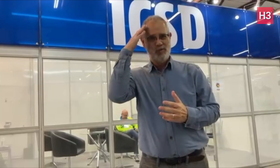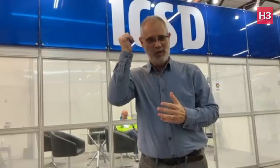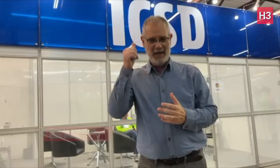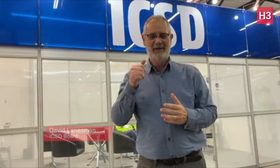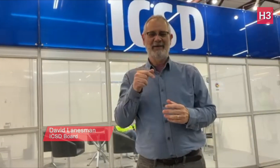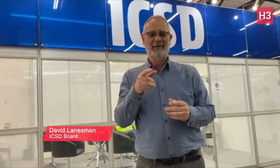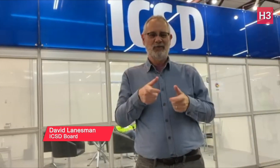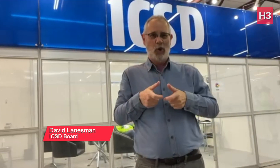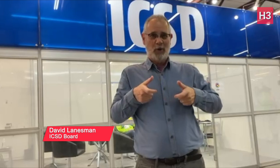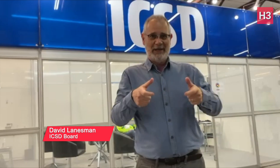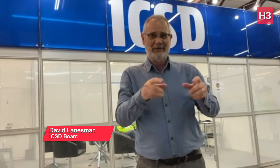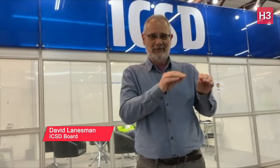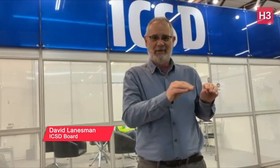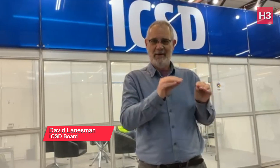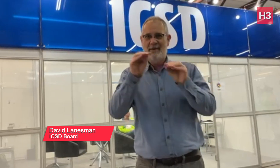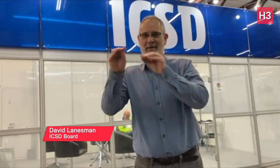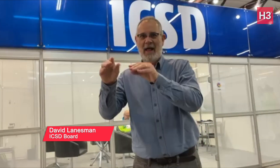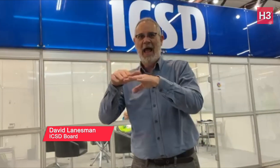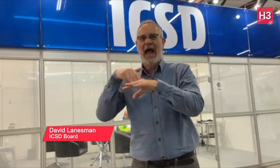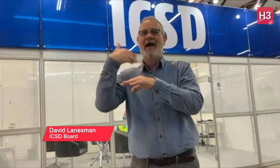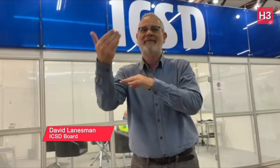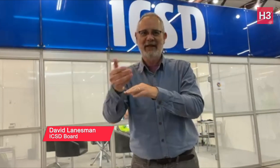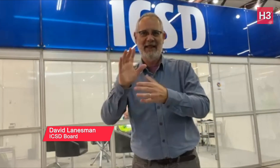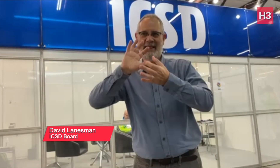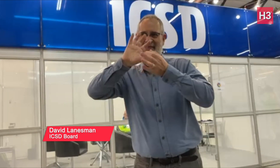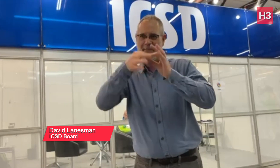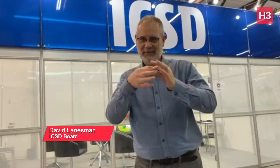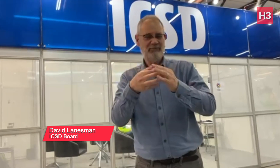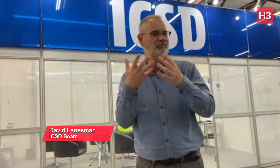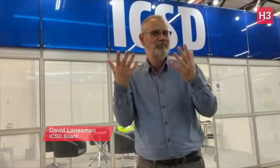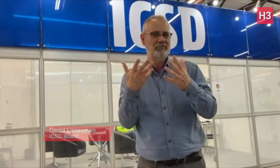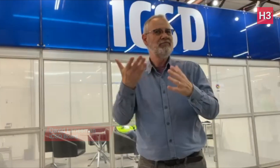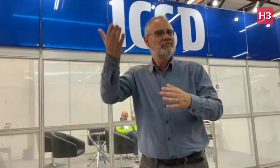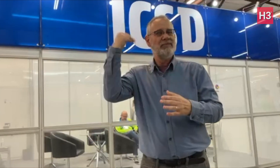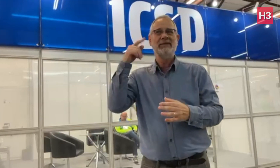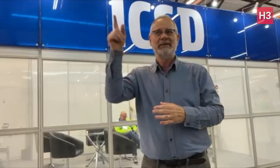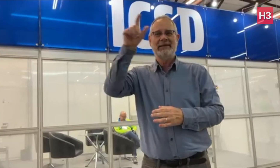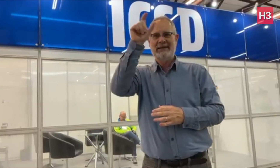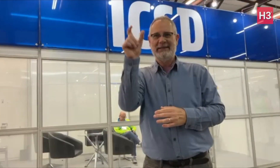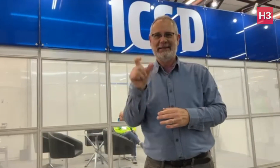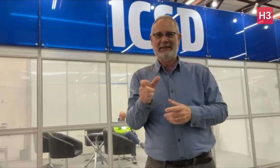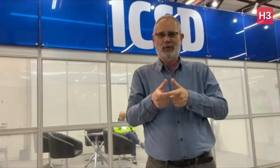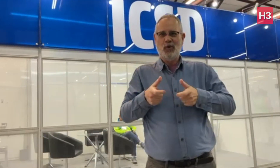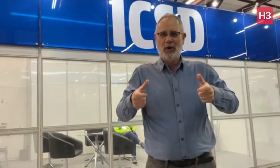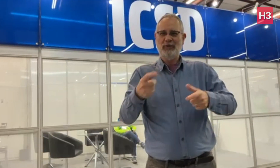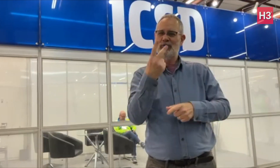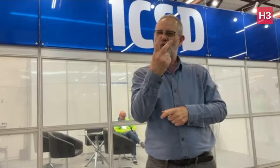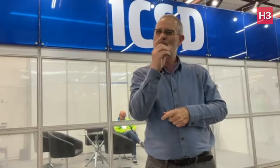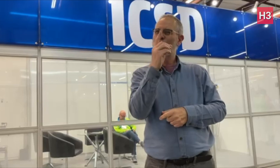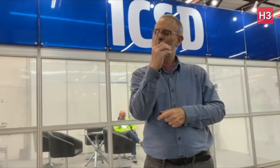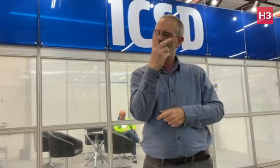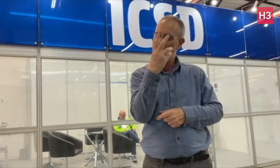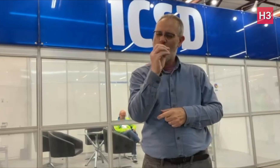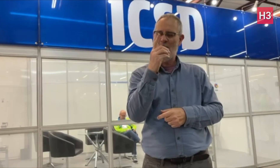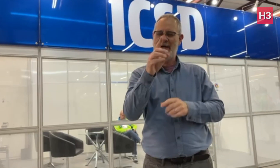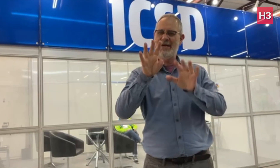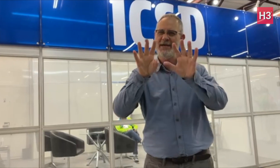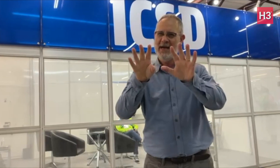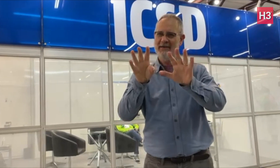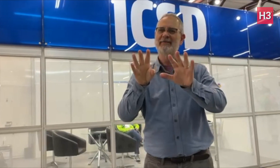The reason why the 49th ICSD Congress is postponed until after the Deaflympics is because at our previous Congress in Italy in 2019, one country requested to have the dates of